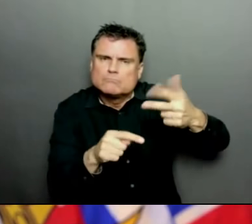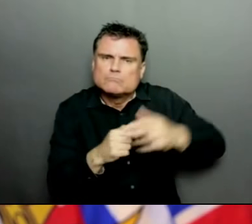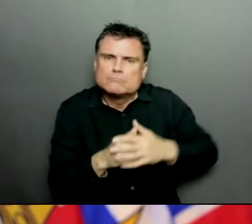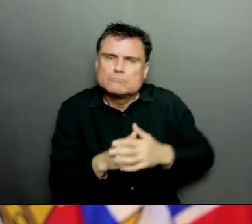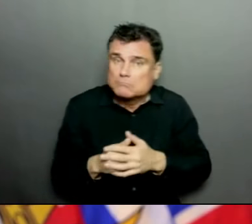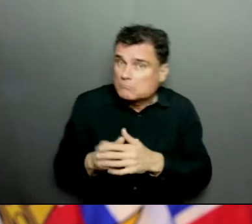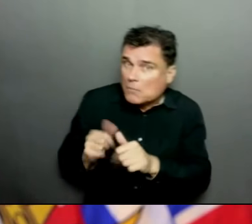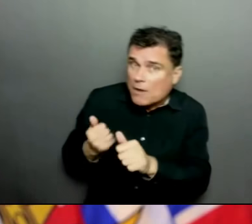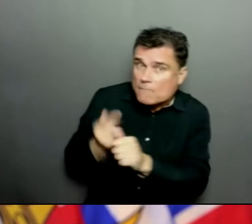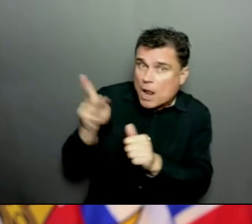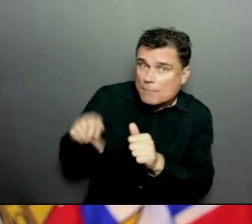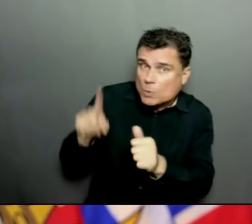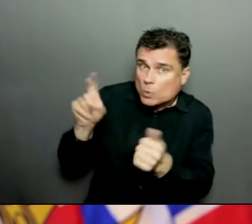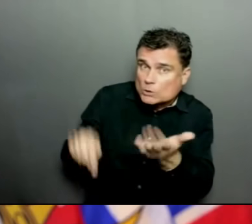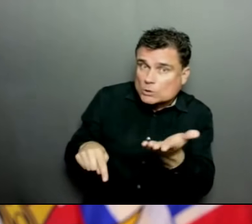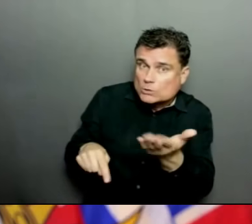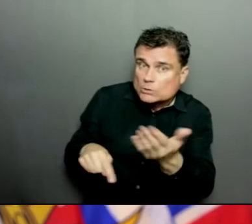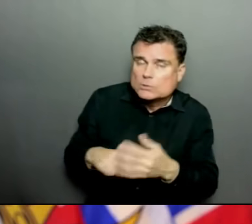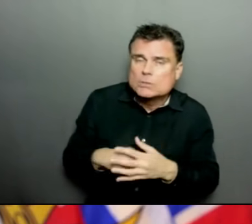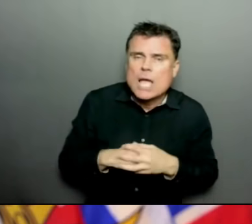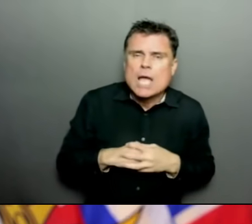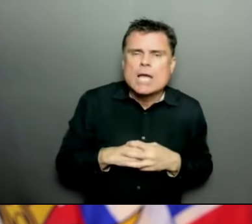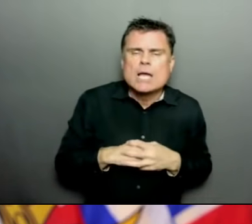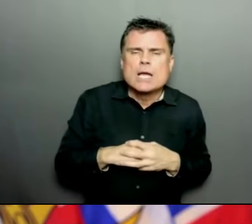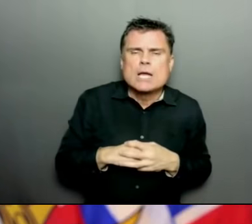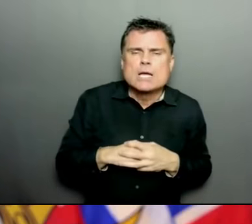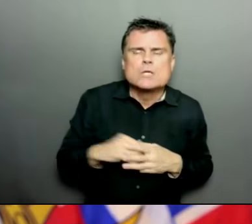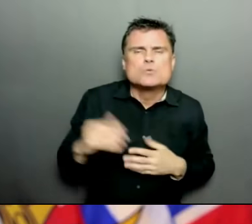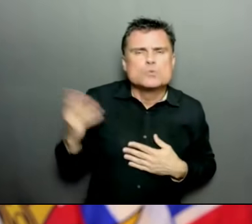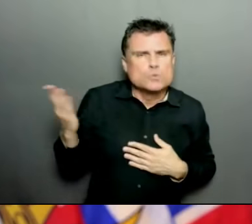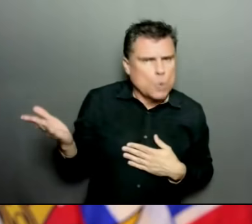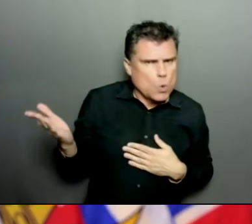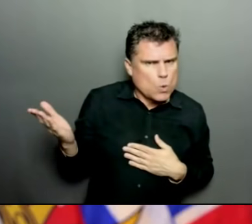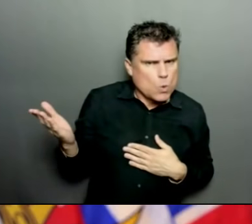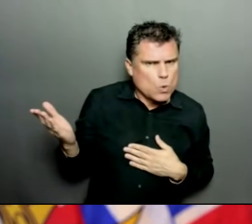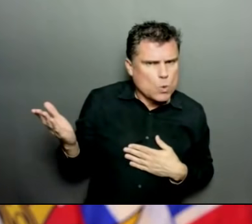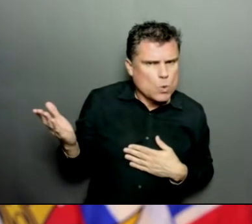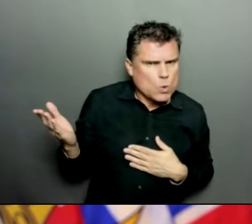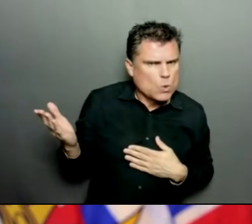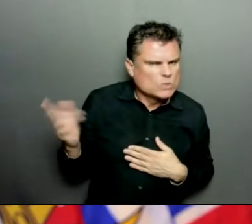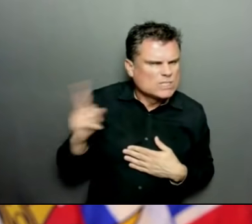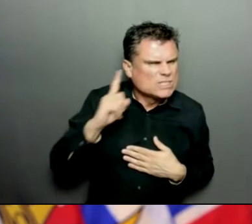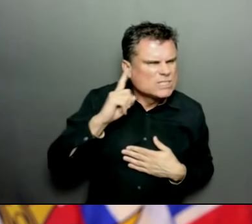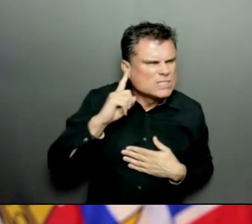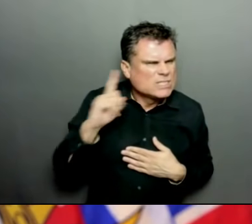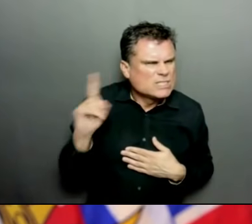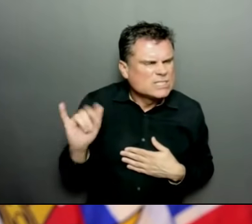Yes please. I may be interpreting that optimistically as may be something like March 4